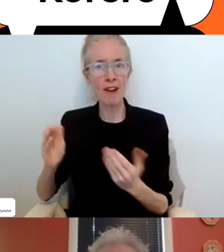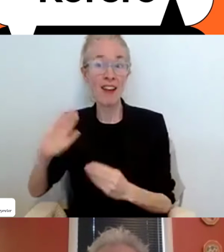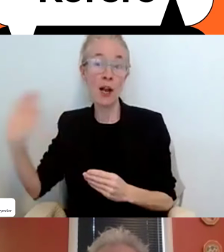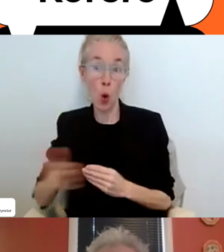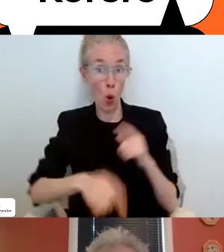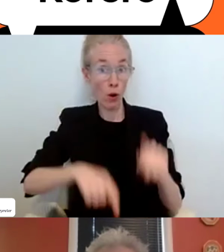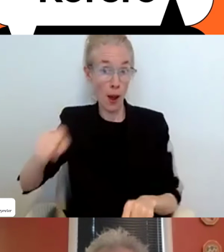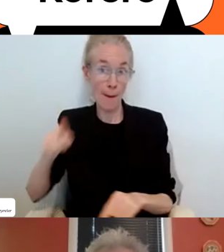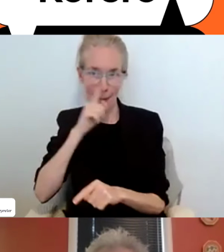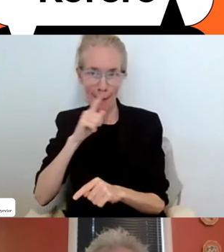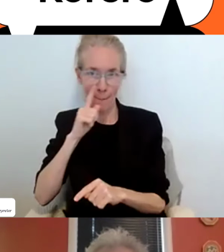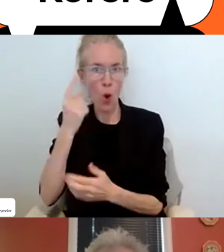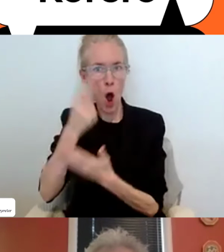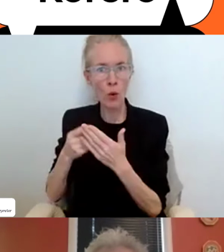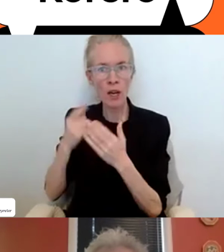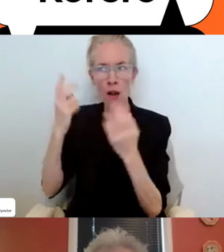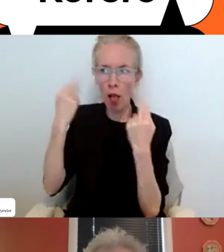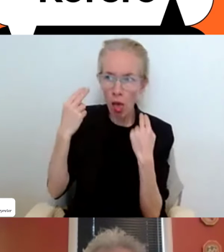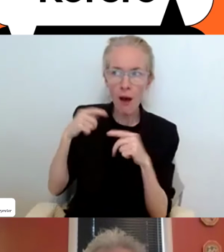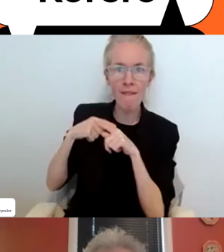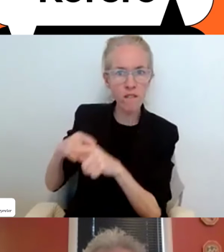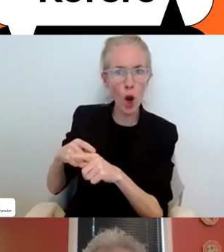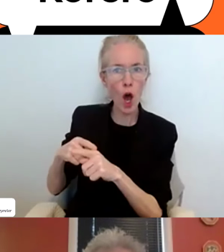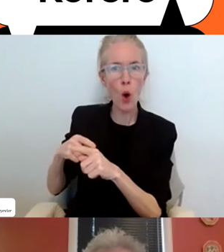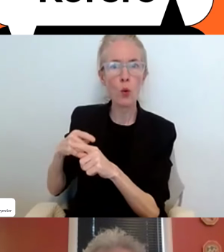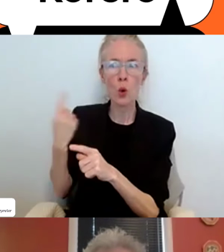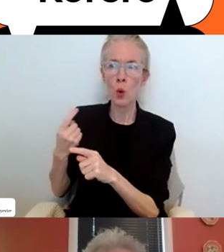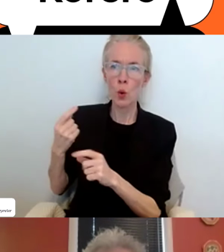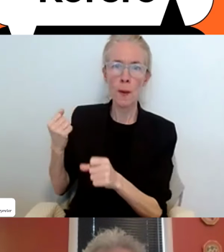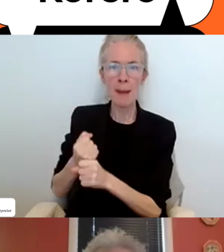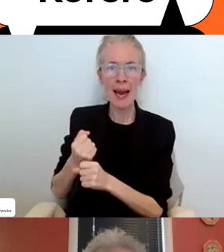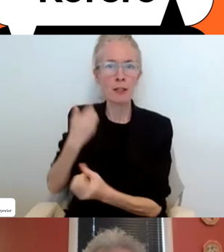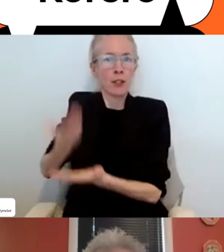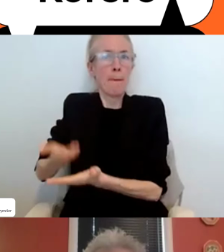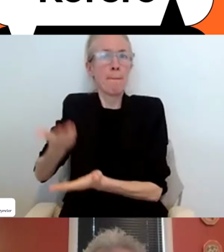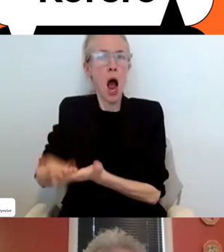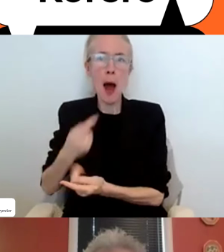voices. So look, I'll leave it there, that's just a bit of a snapshot